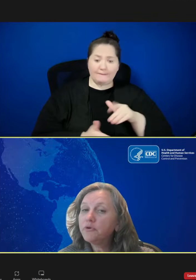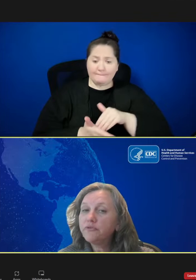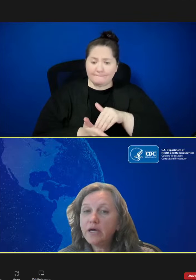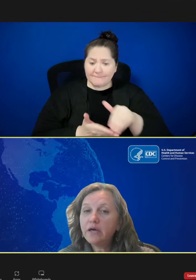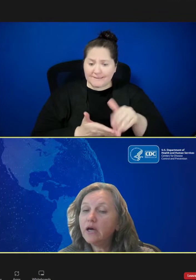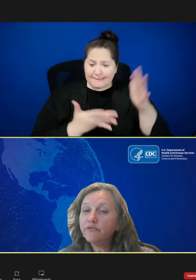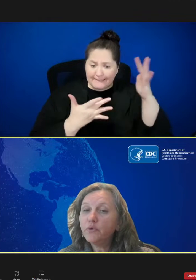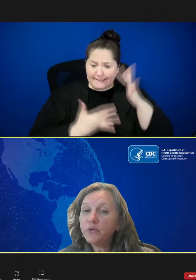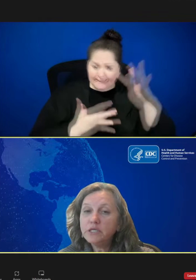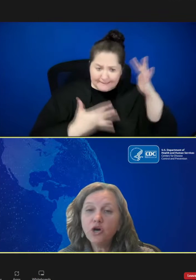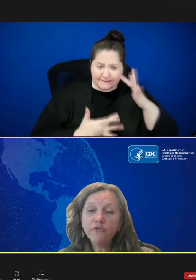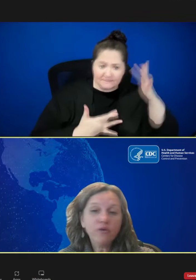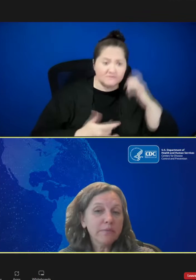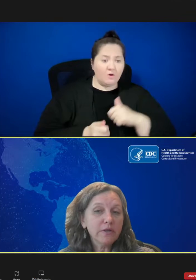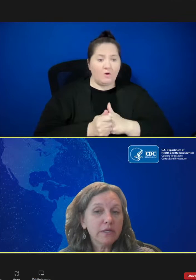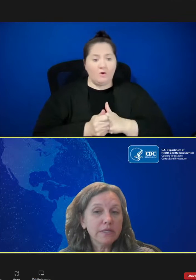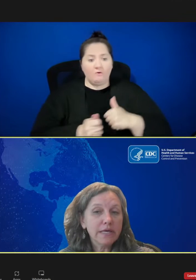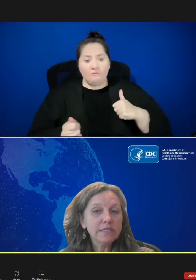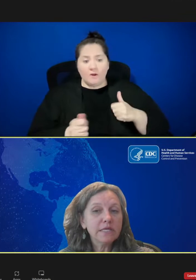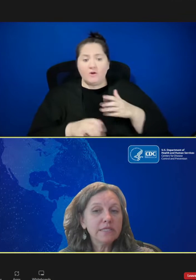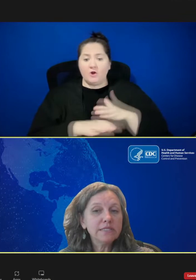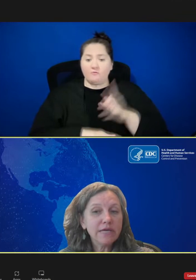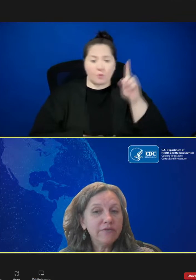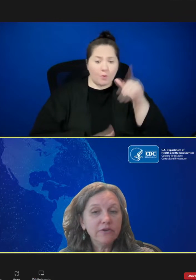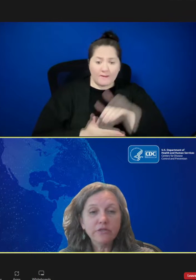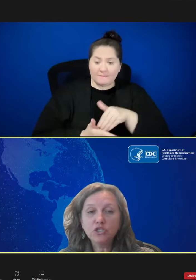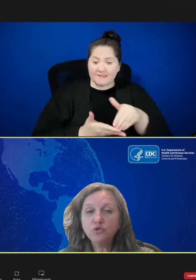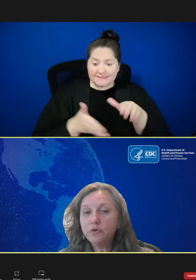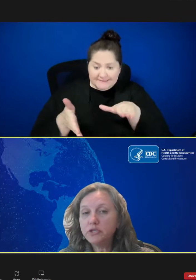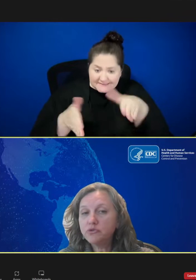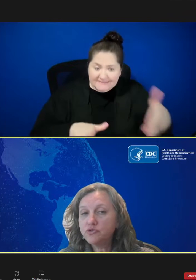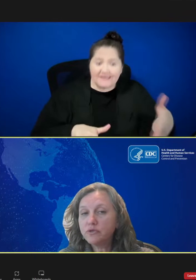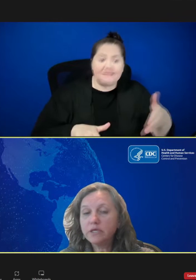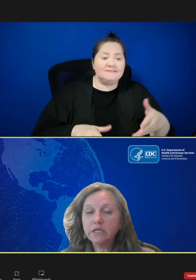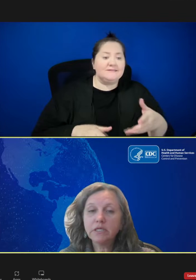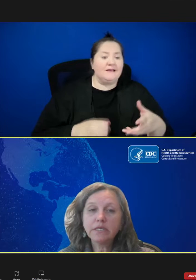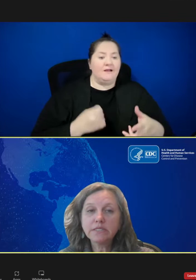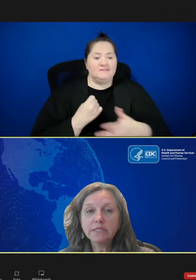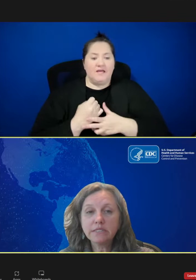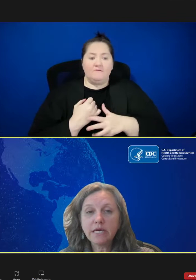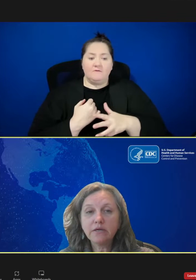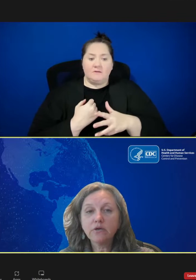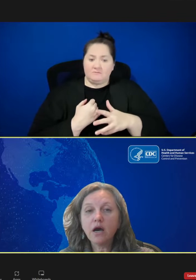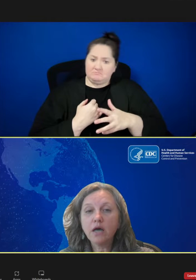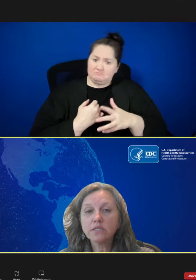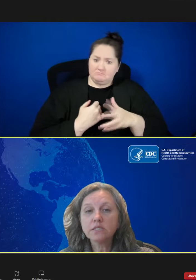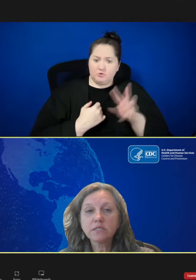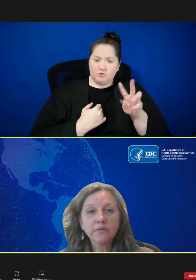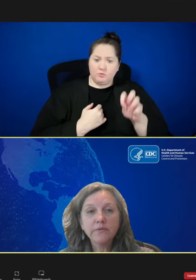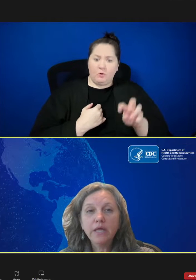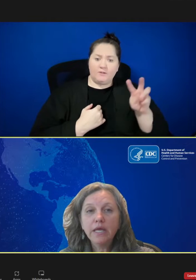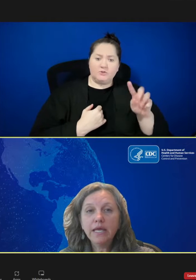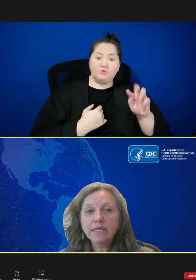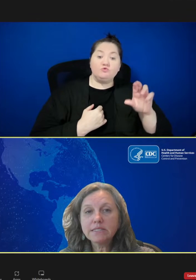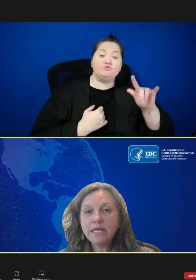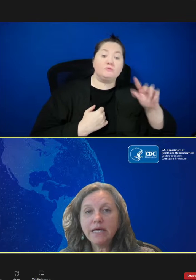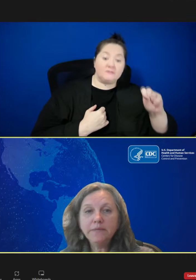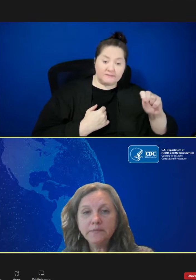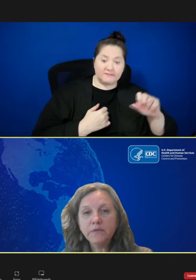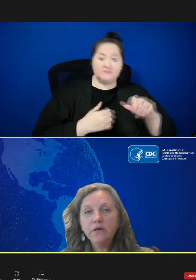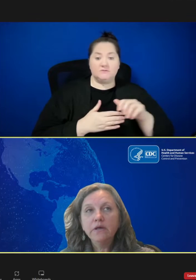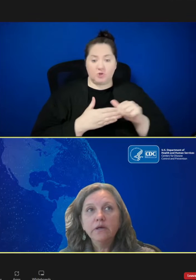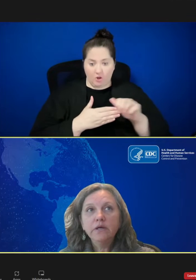provide -- avoid over a million deaths and save nearly 2.2 trillion in societal costs. Next slide.